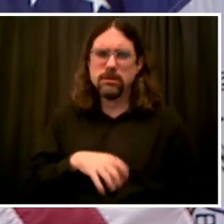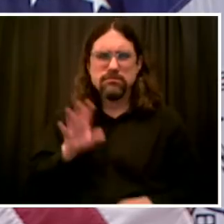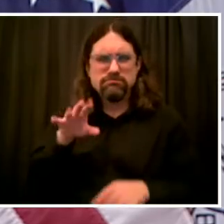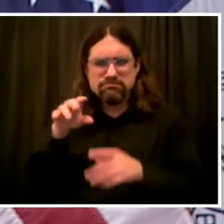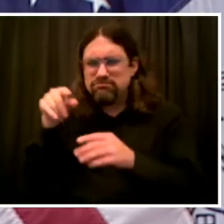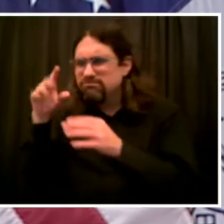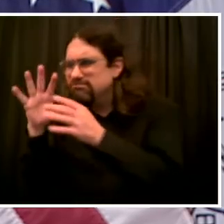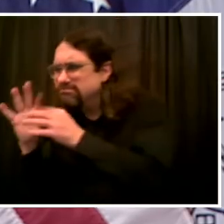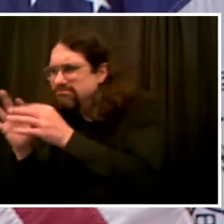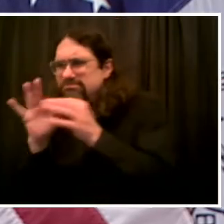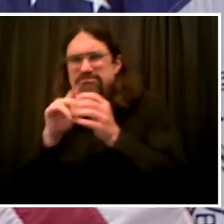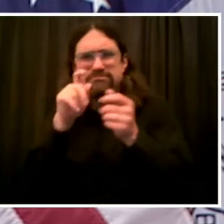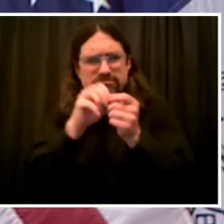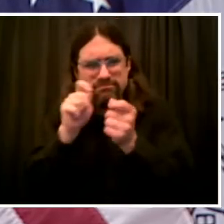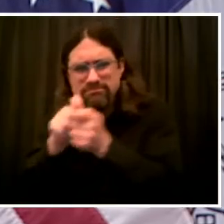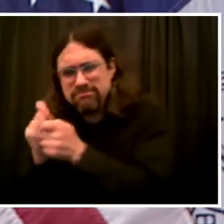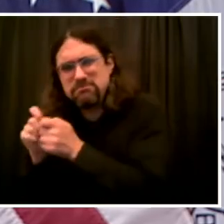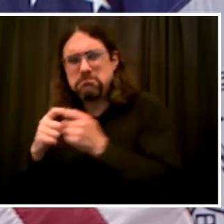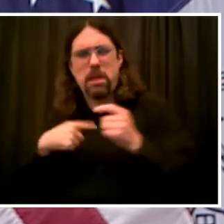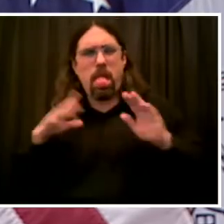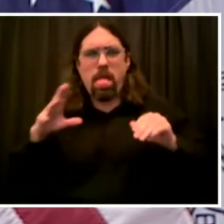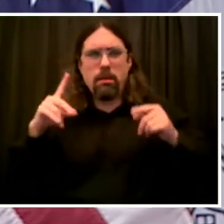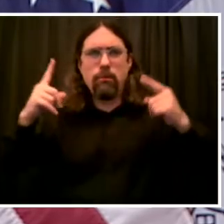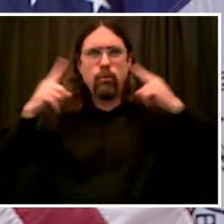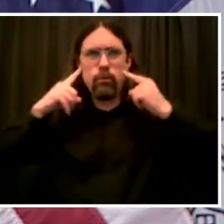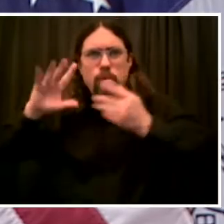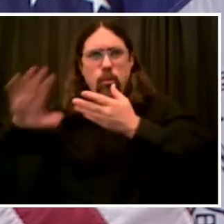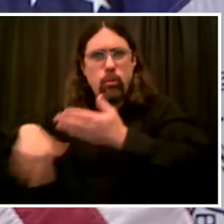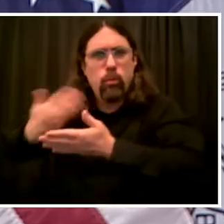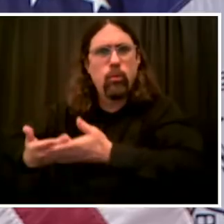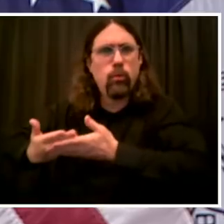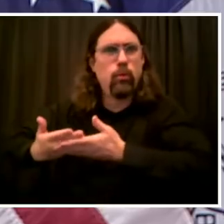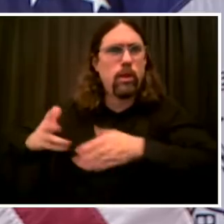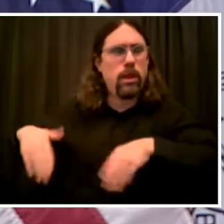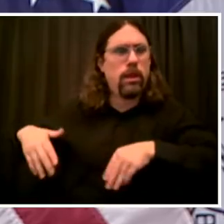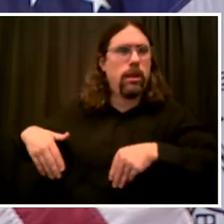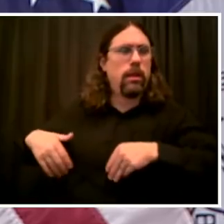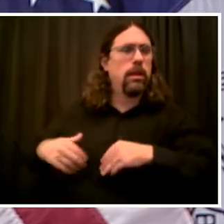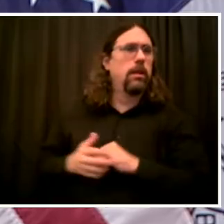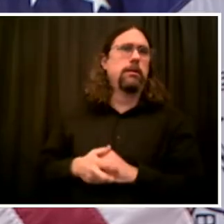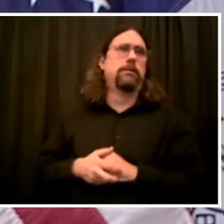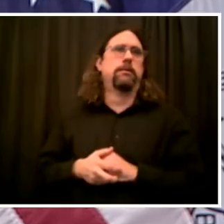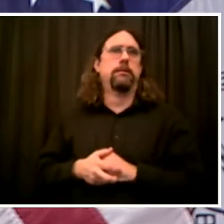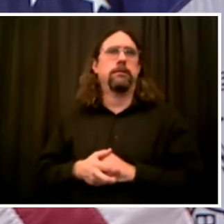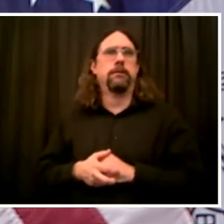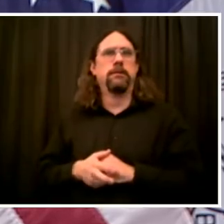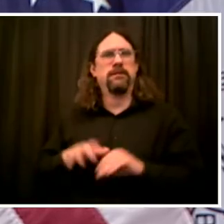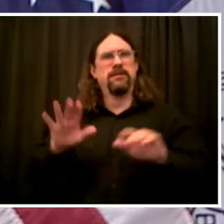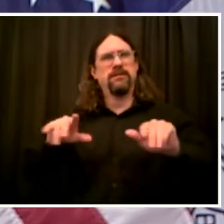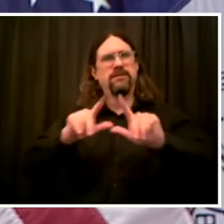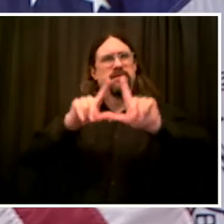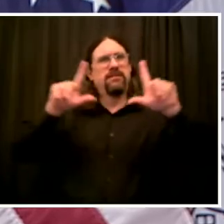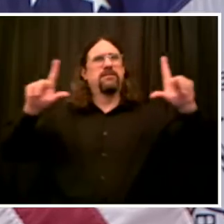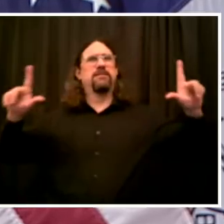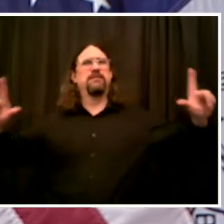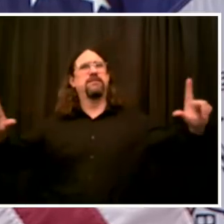I NEED TO HEAR CHIEF MONAHAN'S PERPESCIVTE. AGAIN, YOU KNOW, WEVE HA AJO B TO